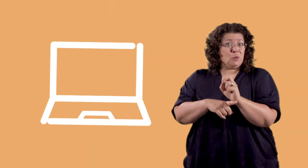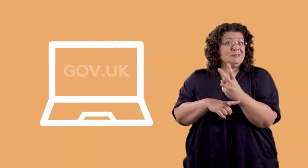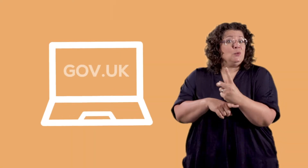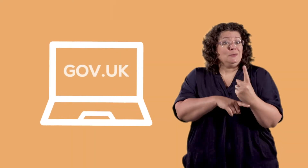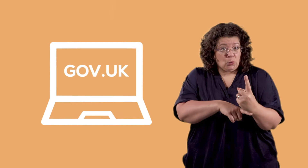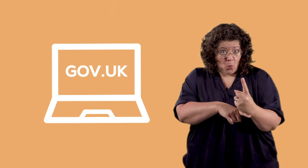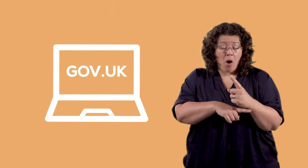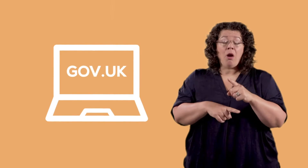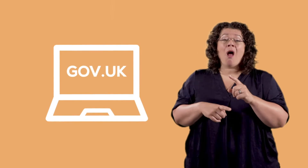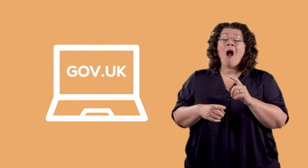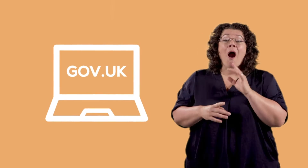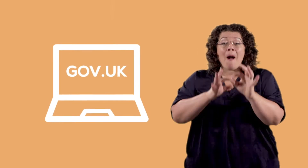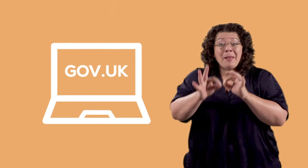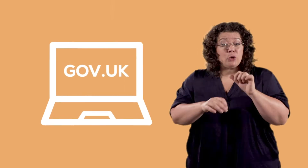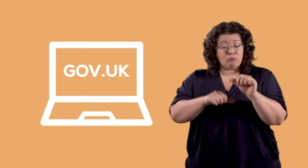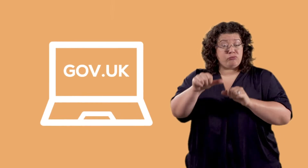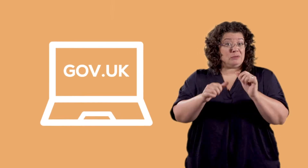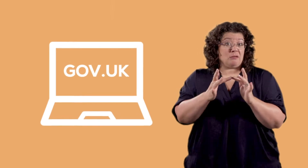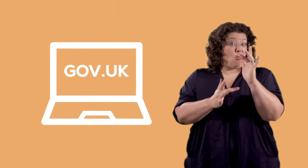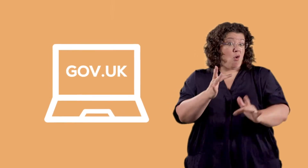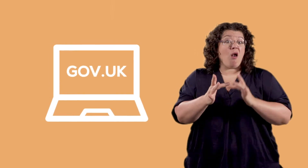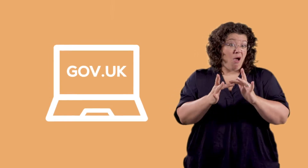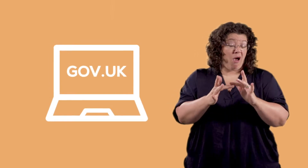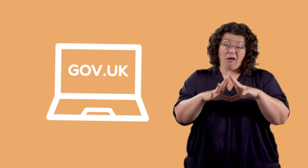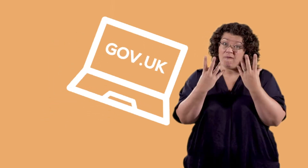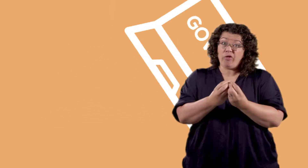is done completely online. You can visit the UK government page for more info.